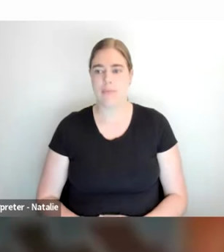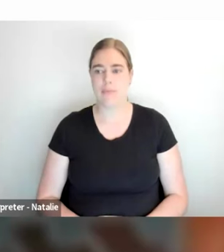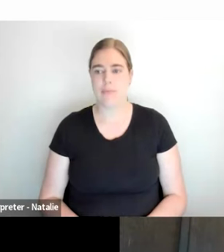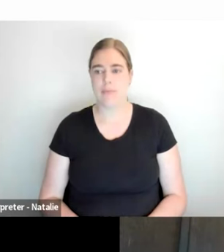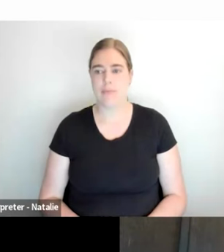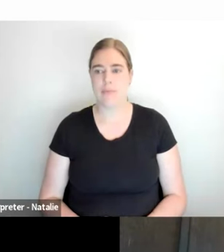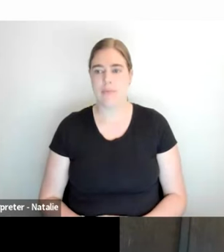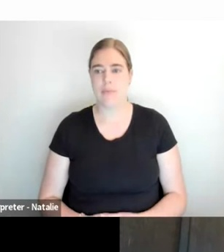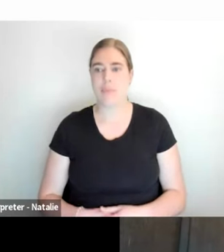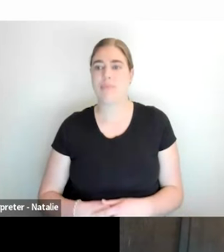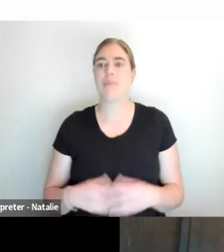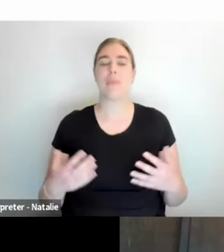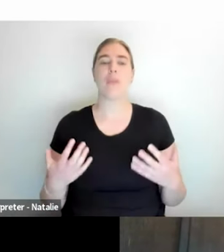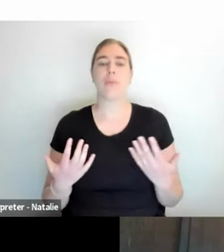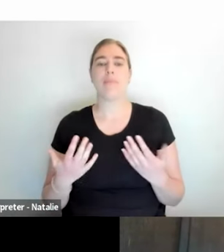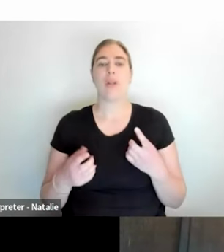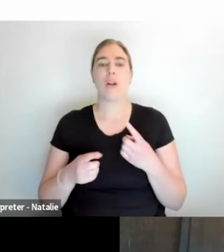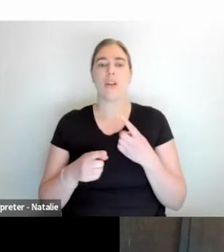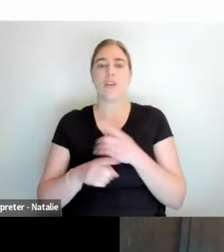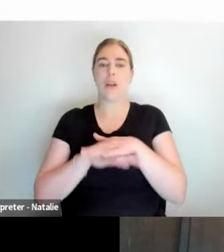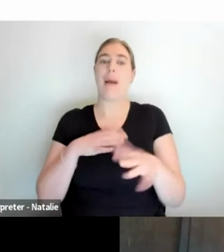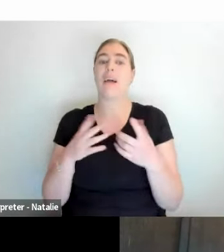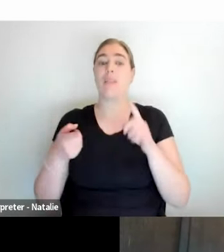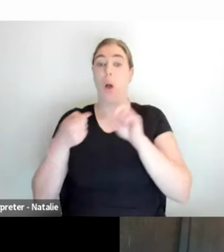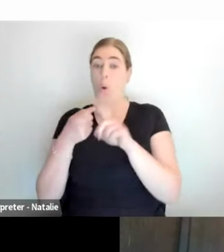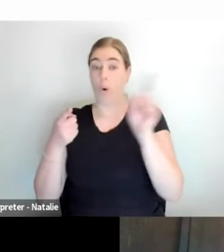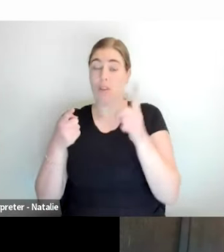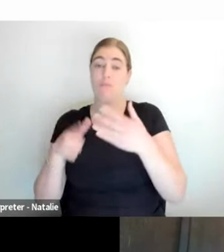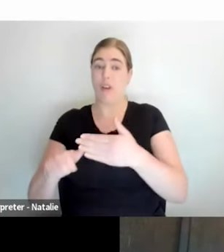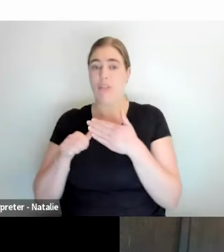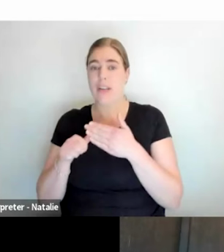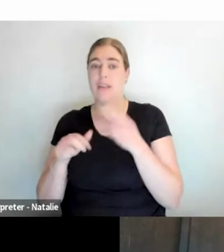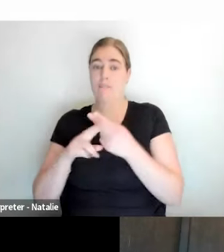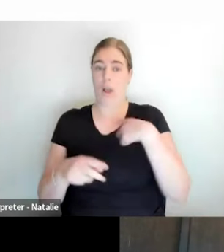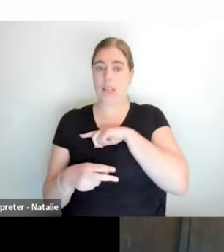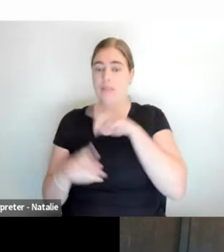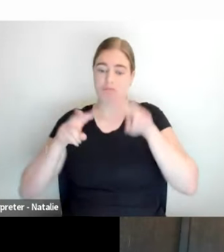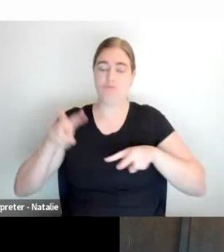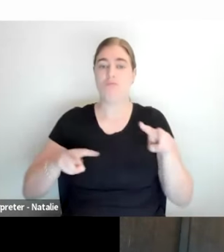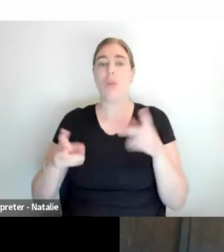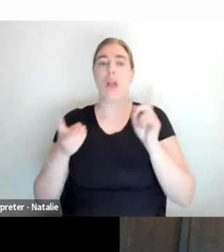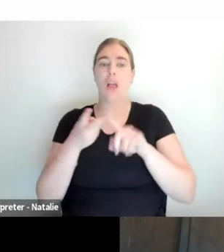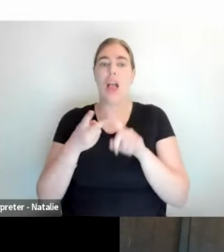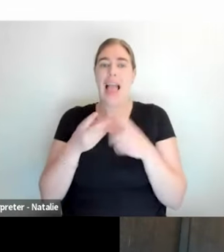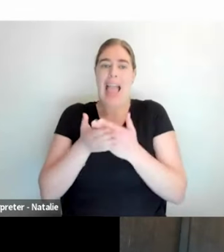how we define that "Australian story", how companies that receive multi-year investments